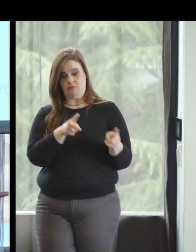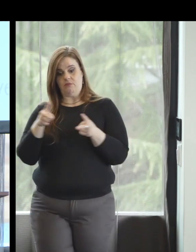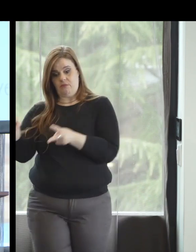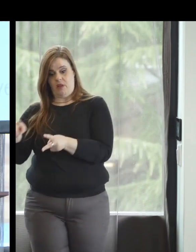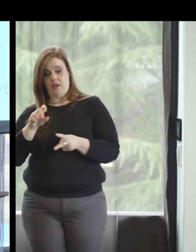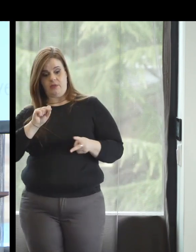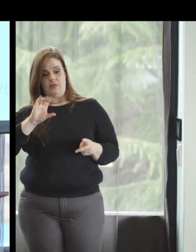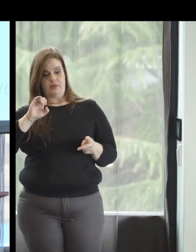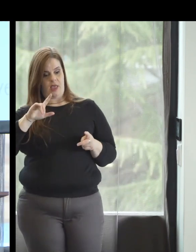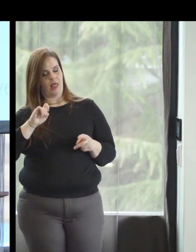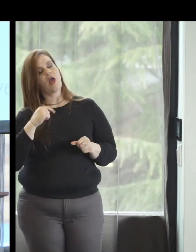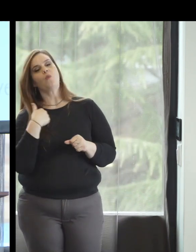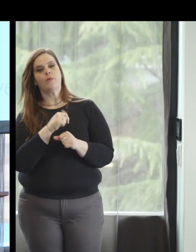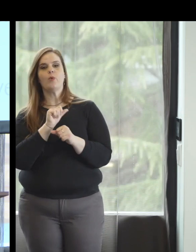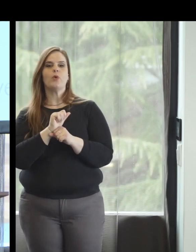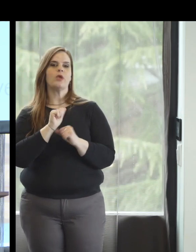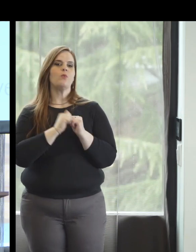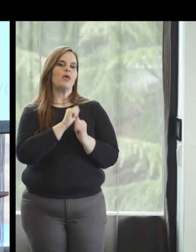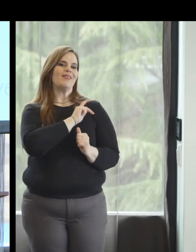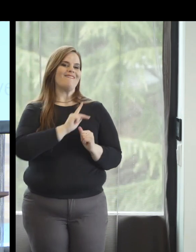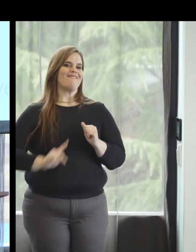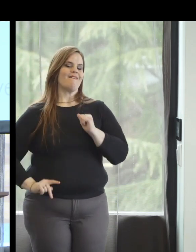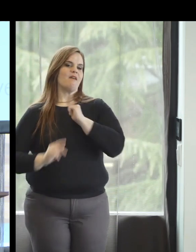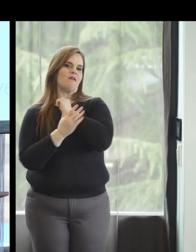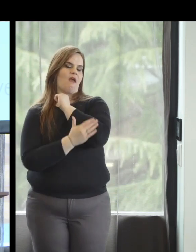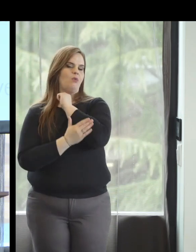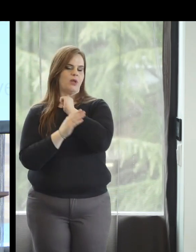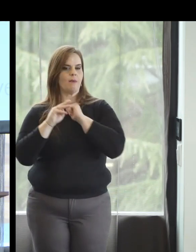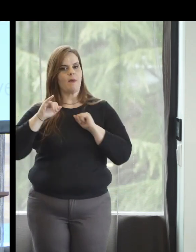working King County metro and MV transit to produce